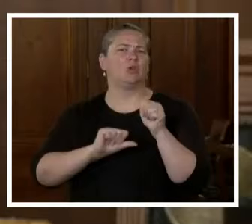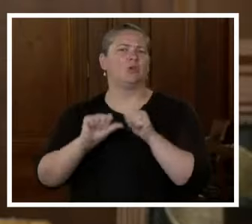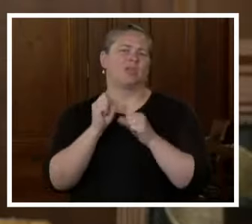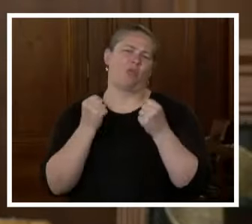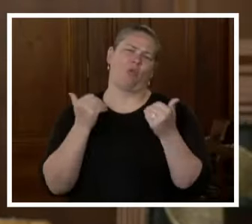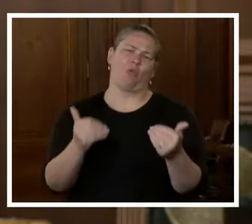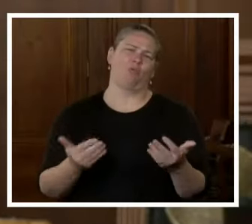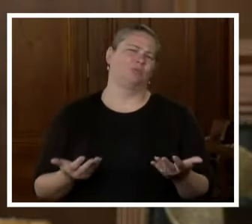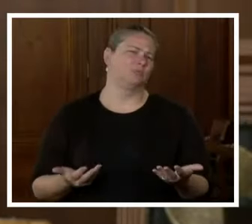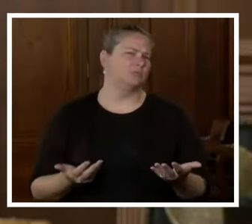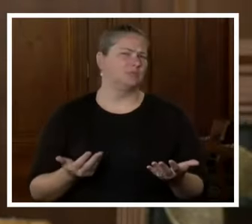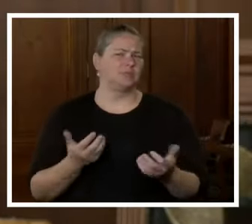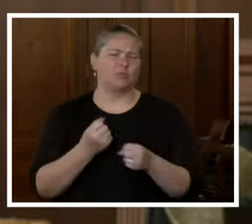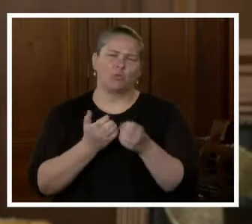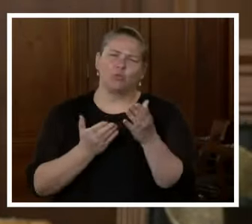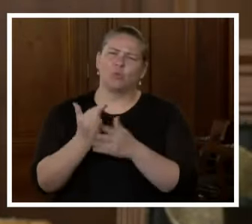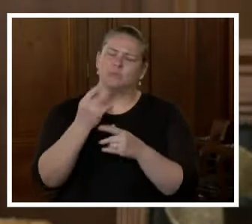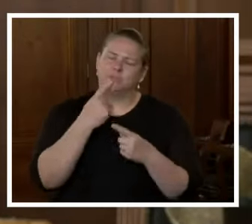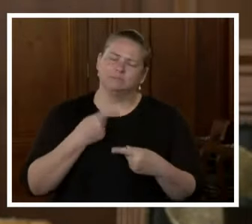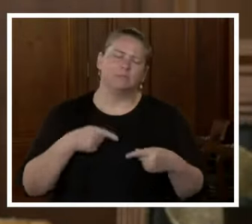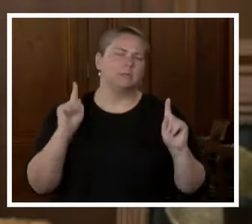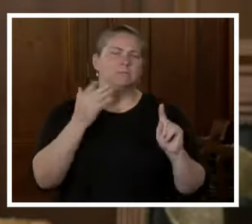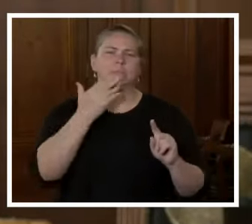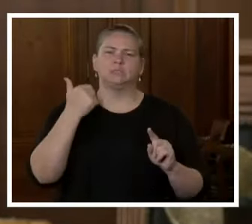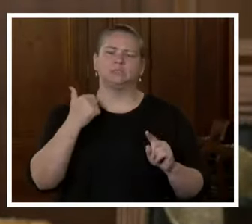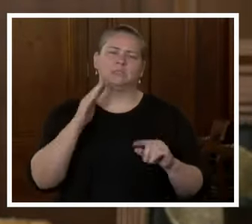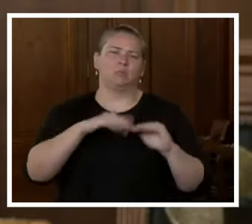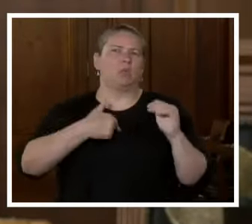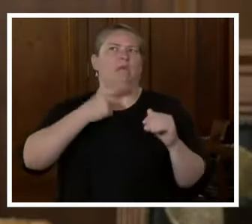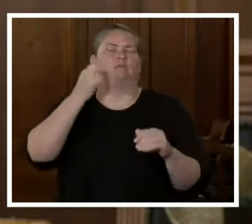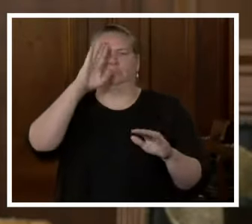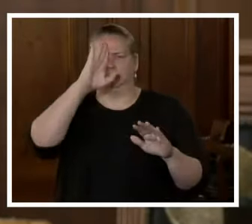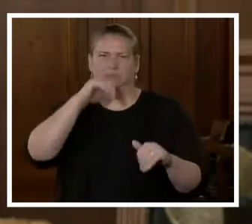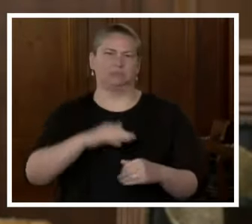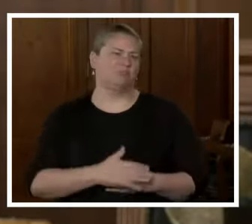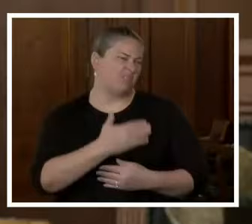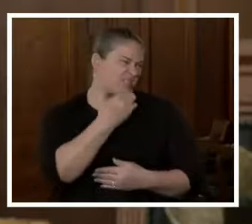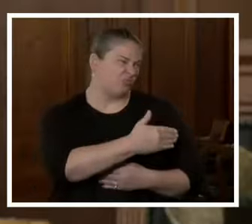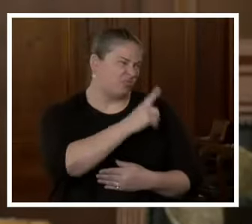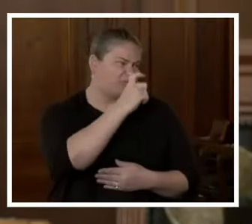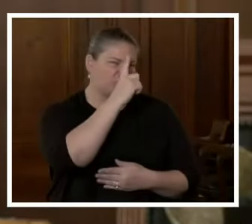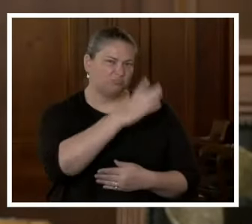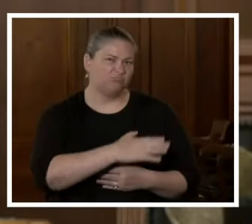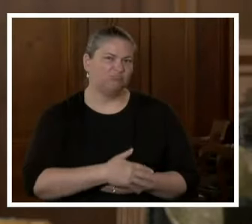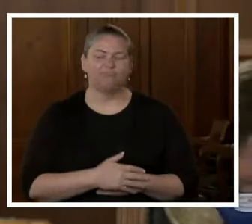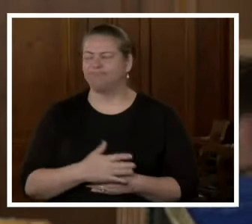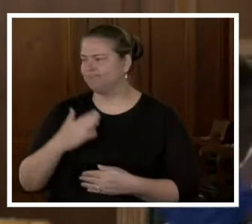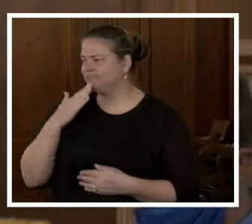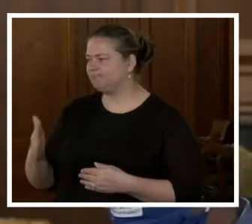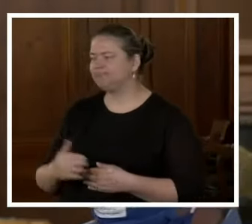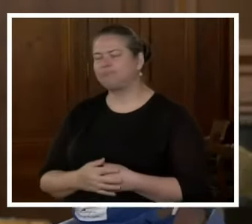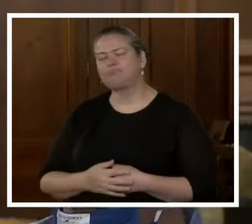ADDITIONAL AMOUNT WHERE TESTING COULD ALSO BE THE FACT THAT WE ARE NOW TESTING AND WE'RE ABOUT HALFWAY THROUGH ALL OF OUR